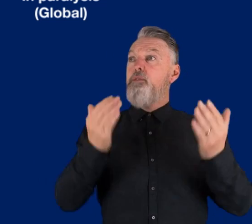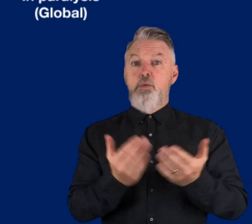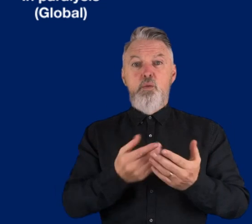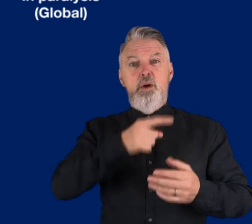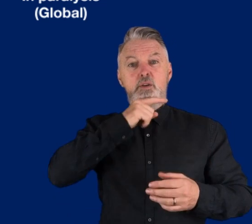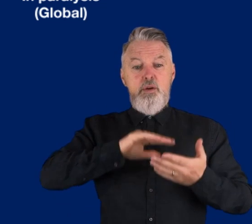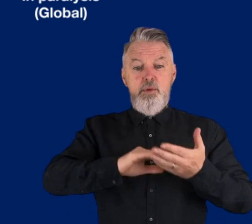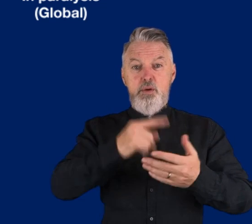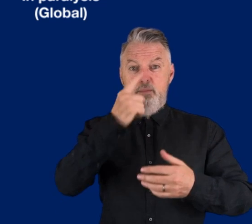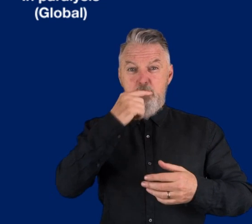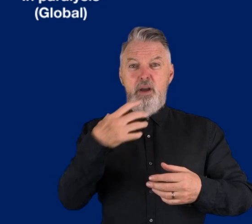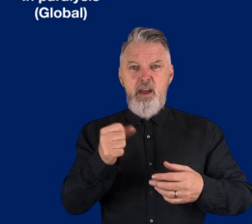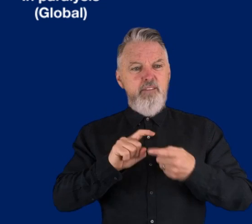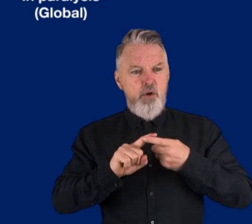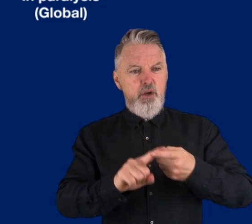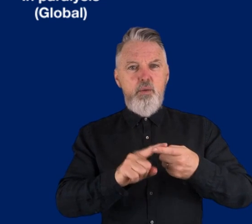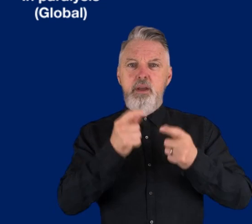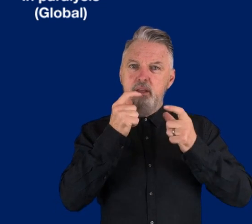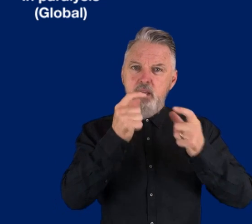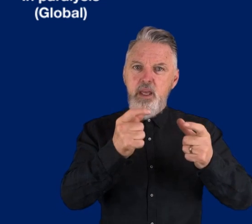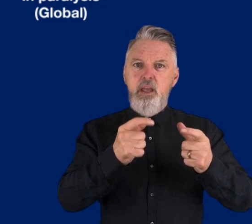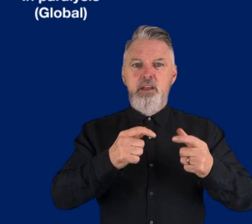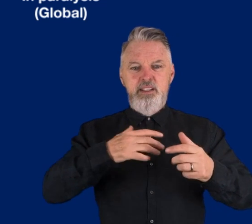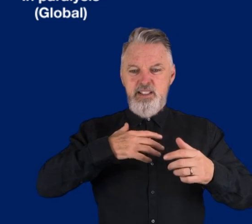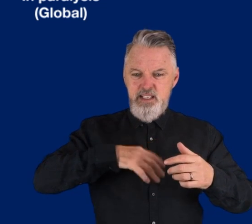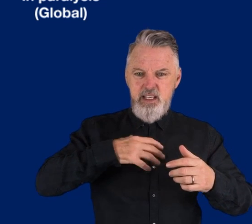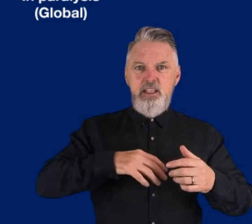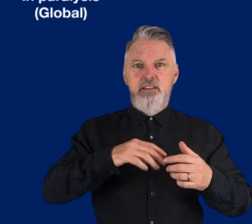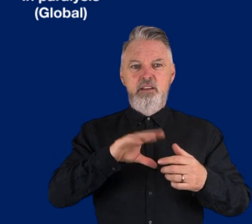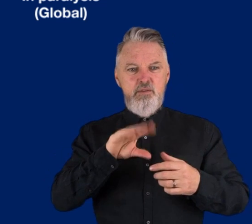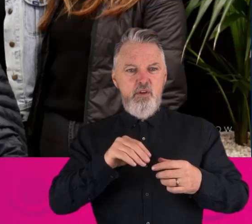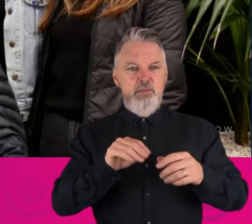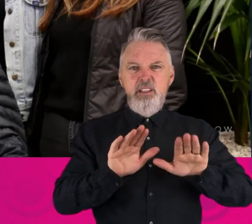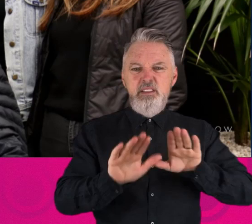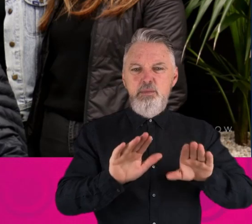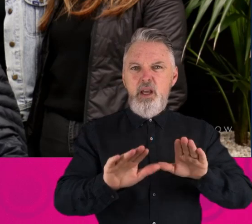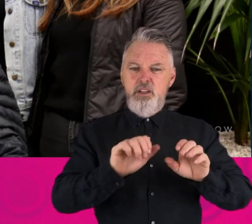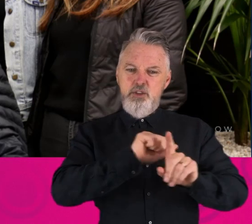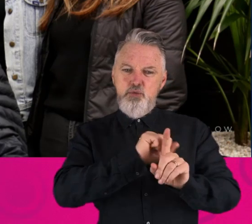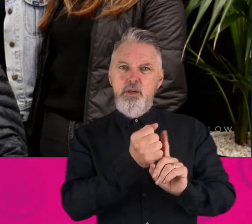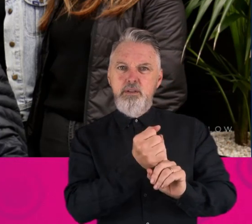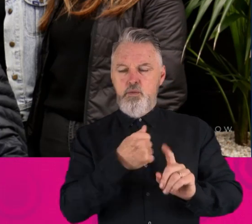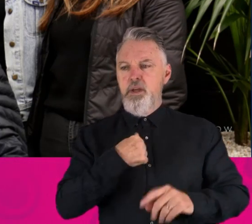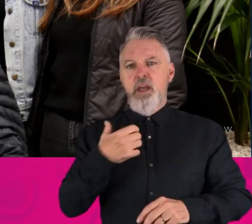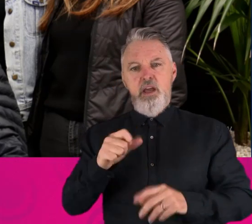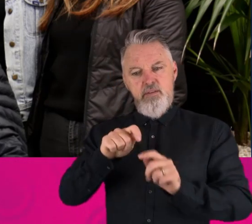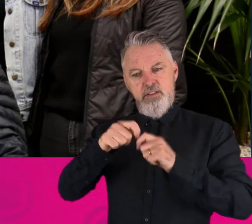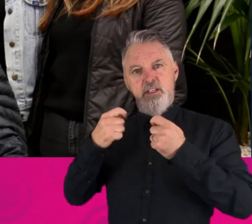living with ongoing care and rehab needs caused by similar conditions So we formed a team of therapists, product designers,